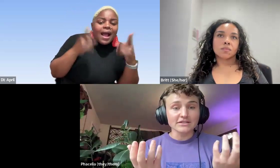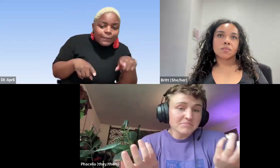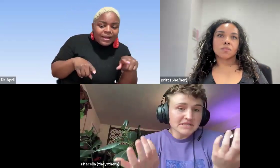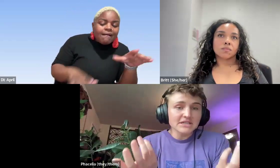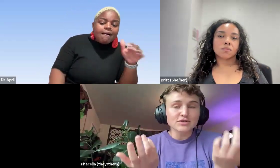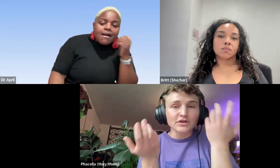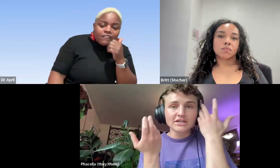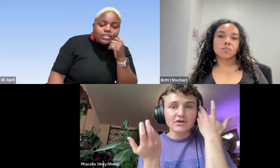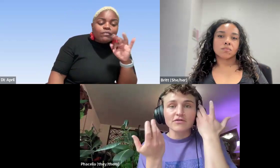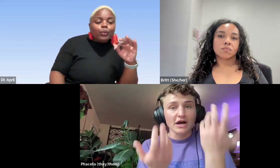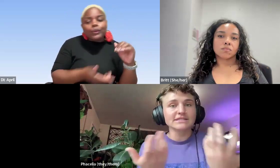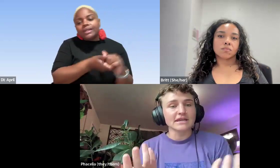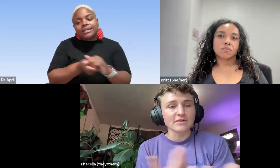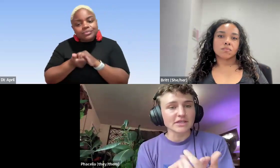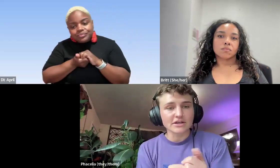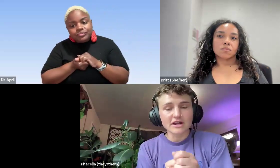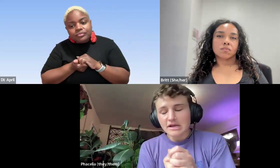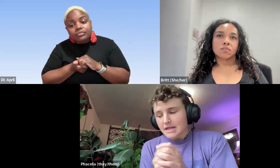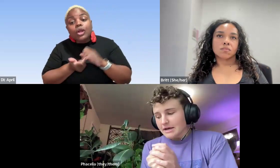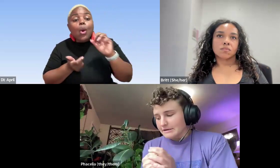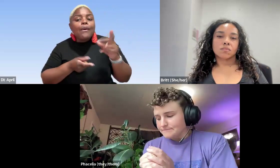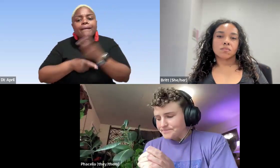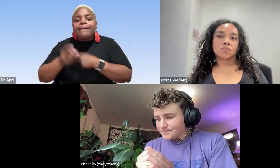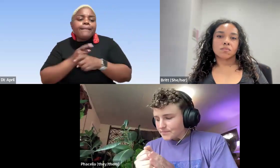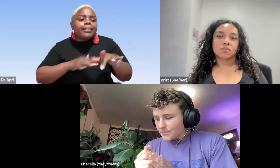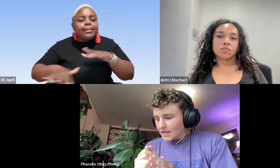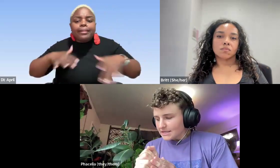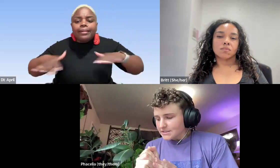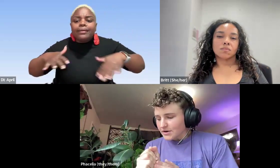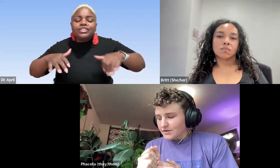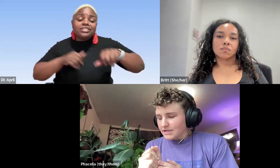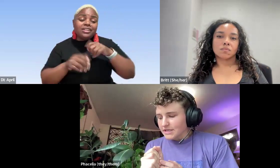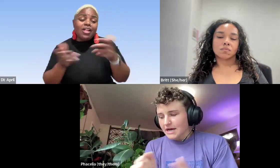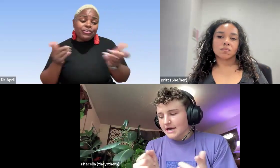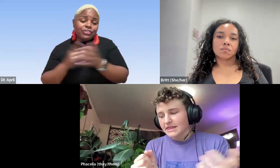if we're like, basically screwing each other over and not standing with each other. Um, and so, yeah,